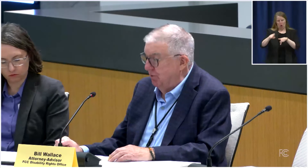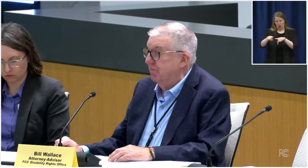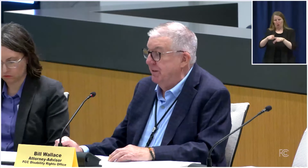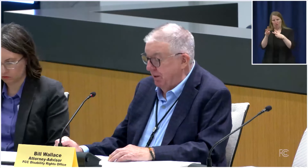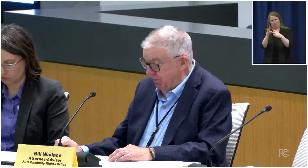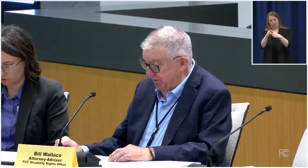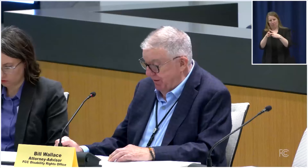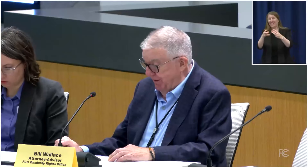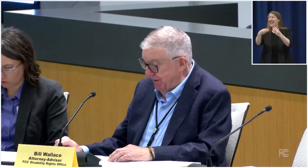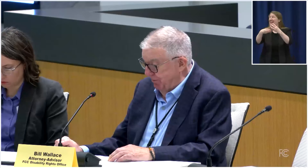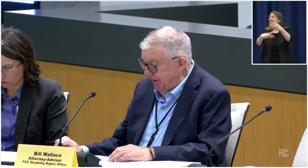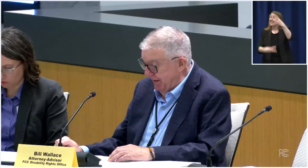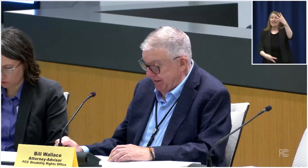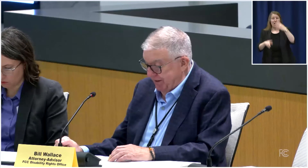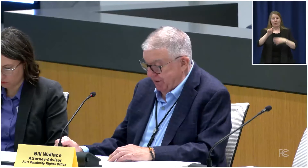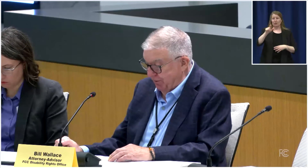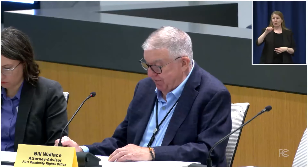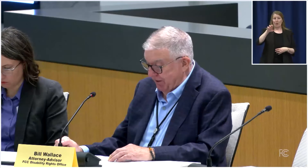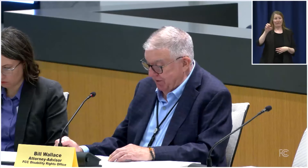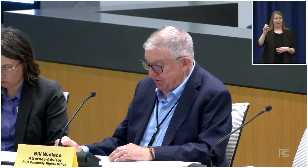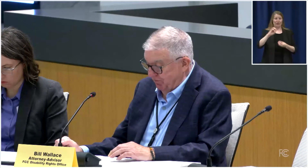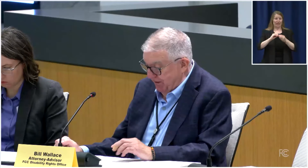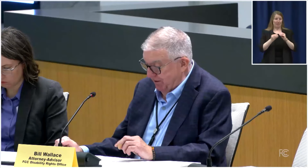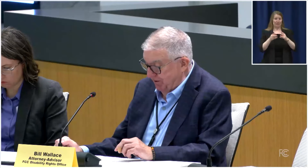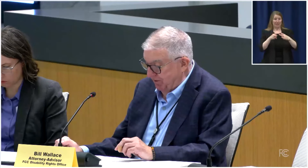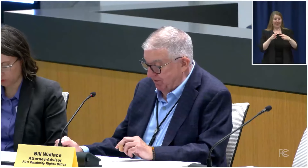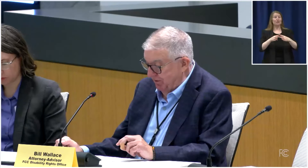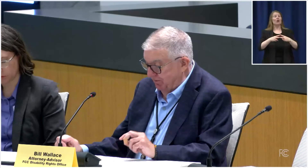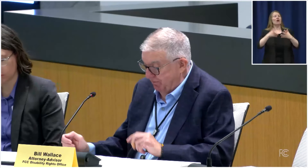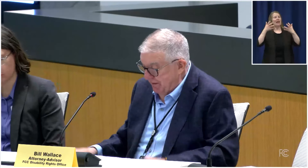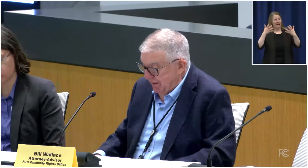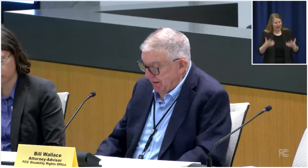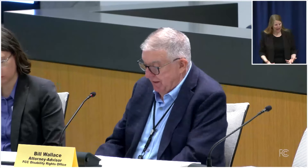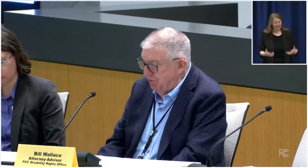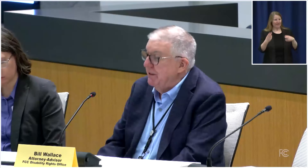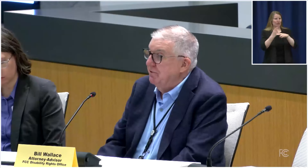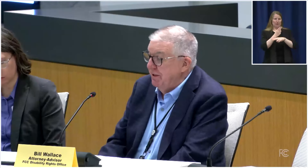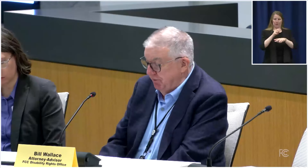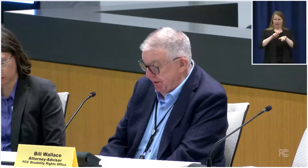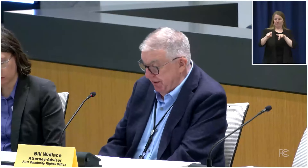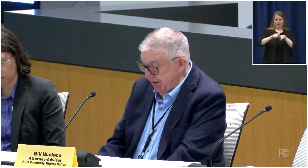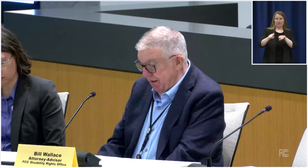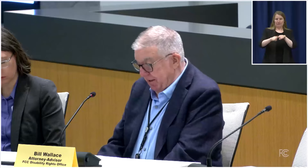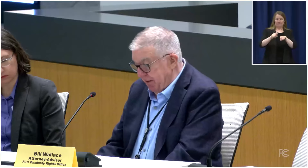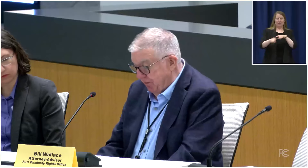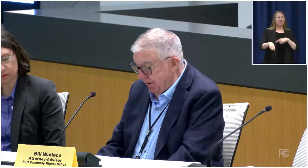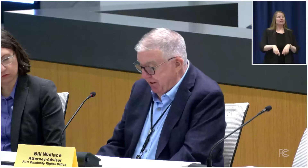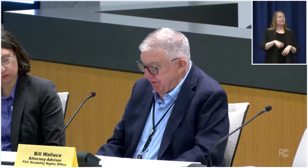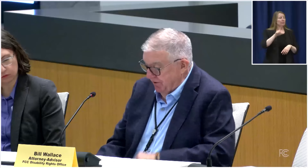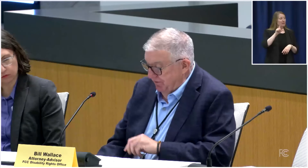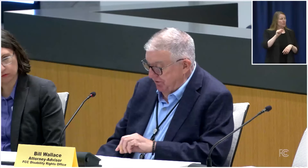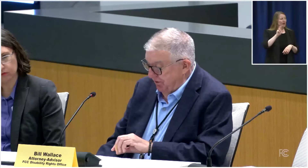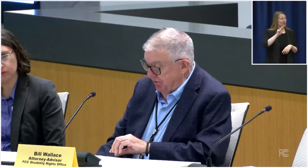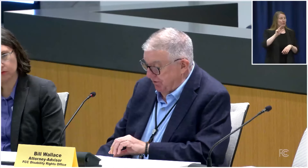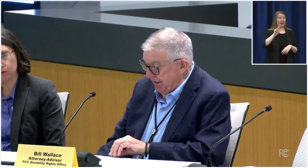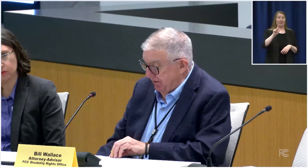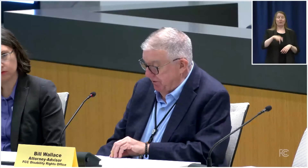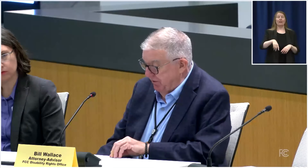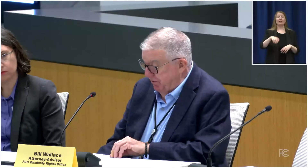CARD. BOTH THE SOCIAL SECURITY ADMINISTRATION AND DIRECT EXPRESS NUMBERS ARE DIALED